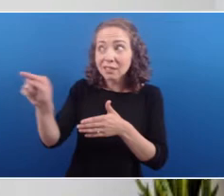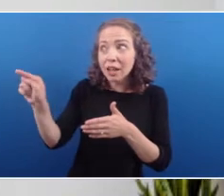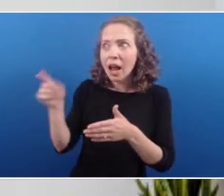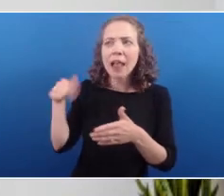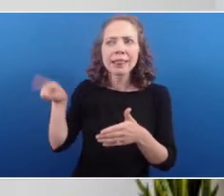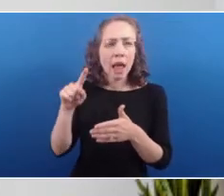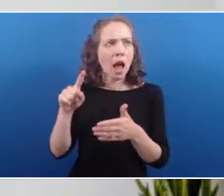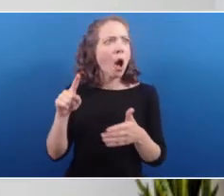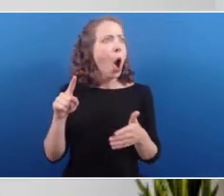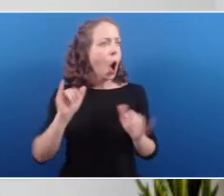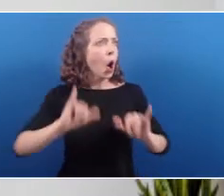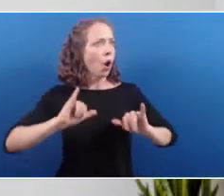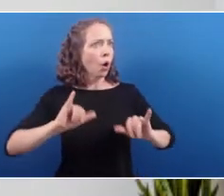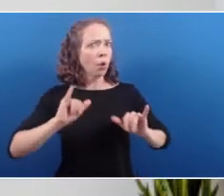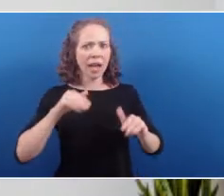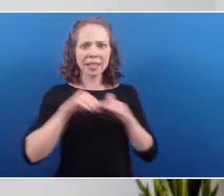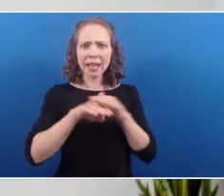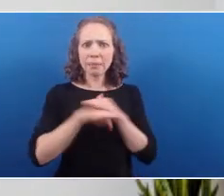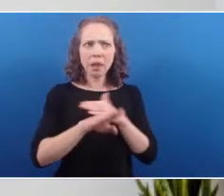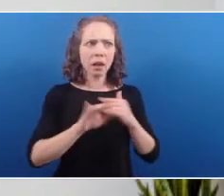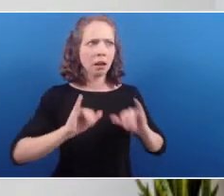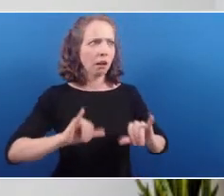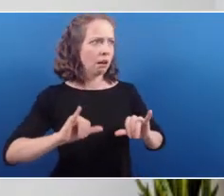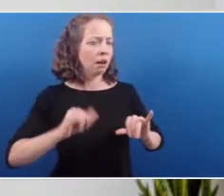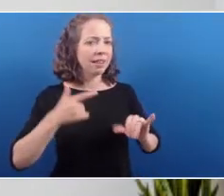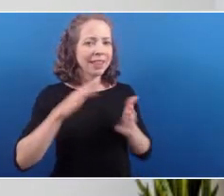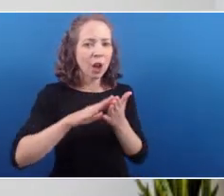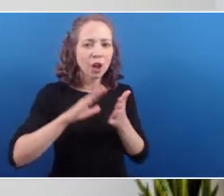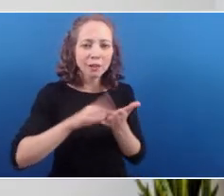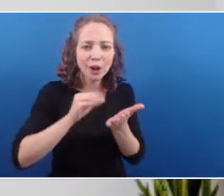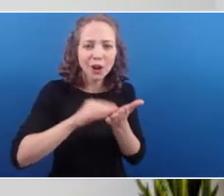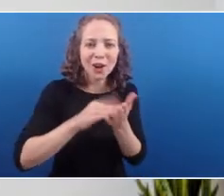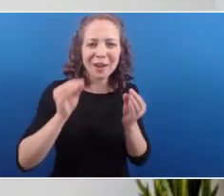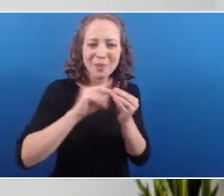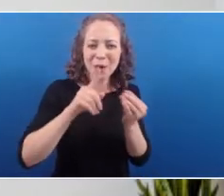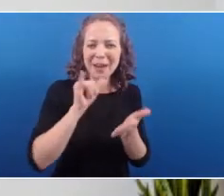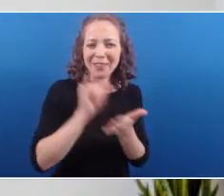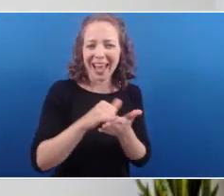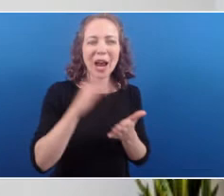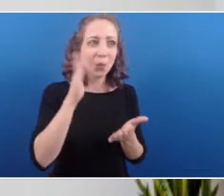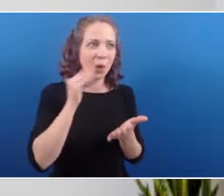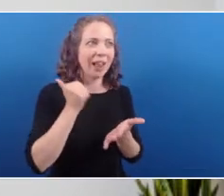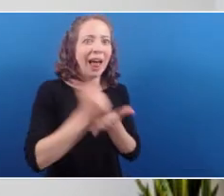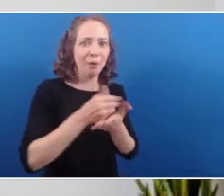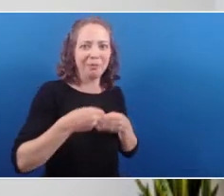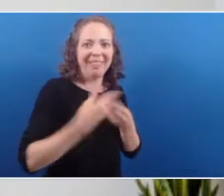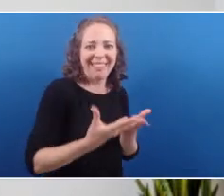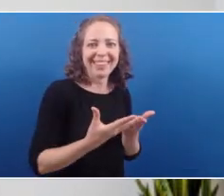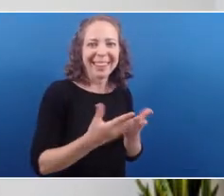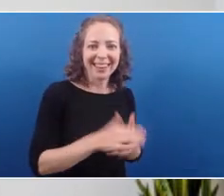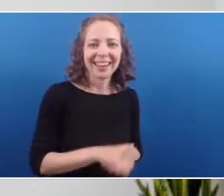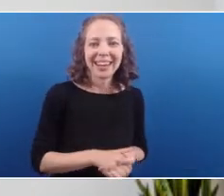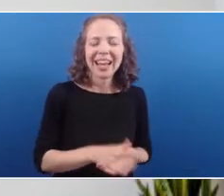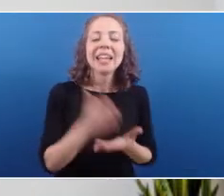and they are learning more and will help you get that deployment that you need. I mean, some of the features that we see really